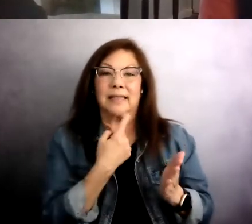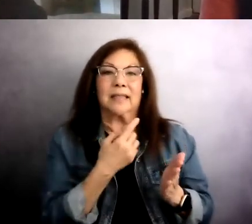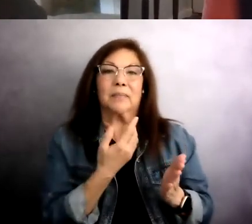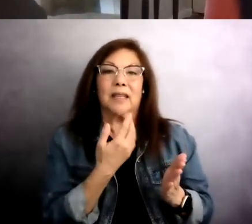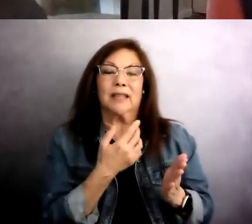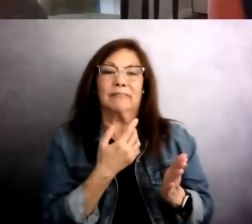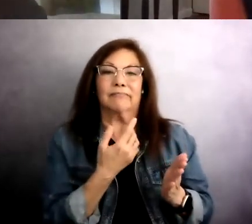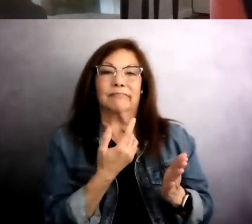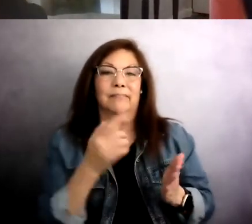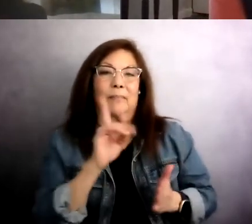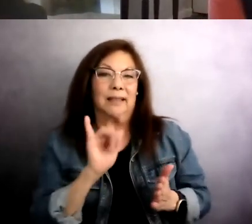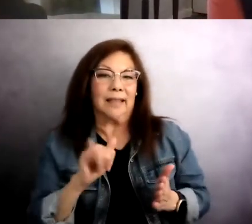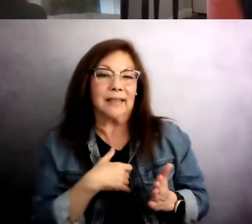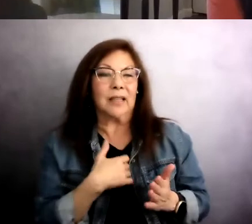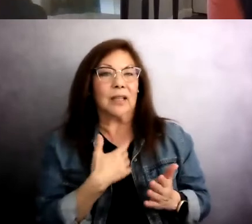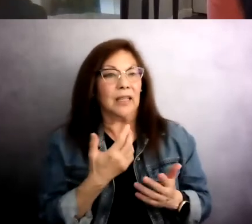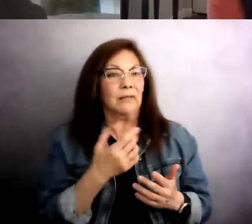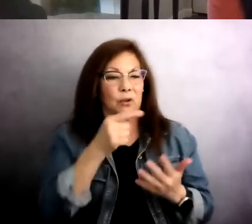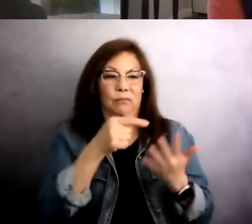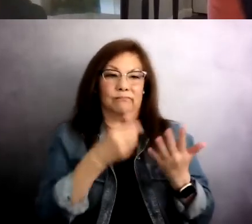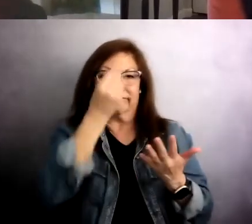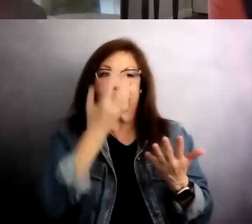her. Even though you have just given us good reasons why we should be synthetic towards